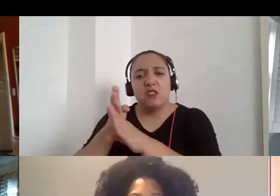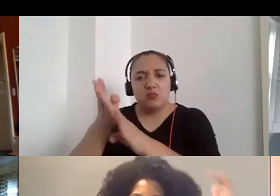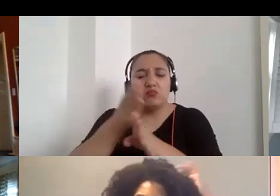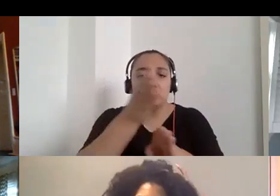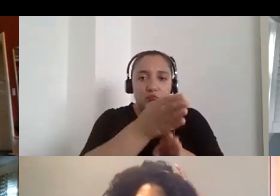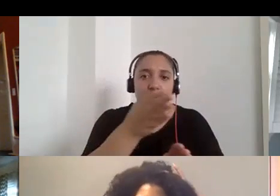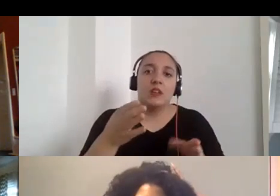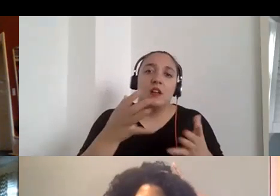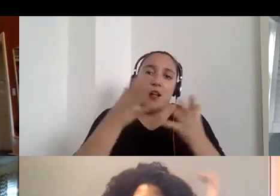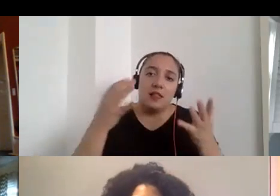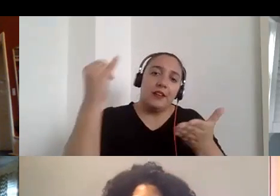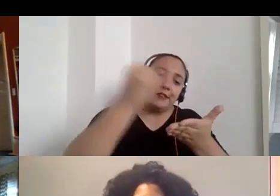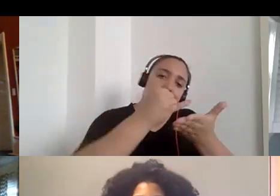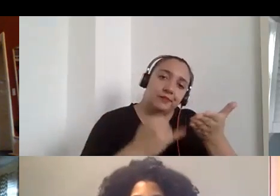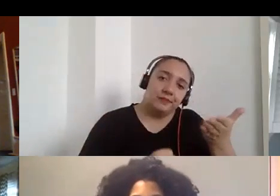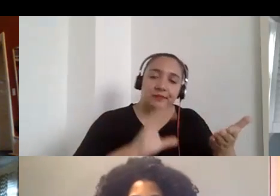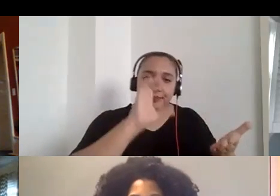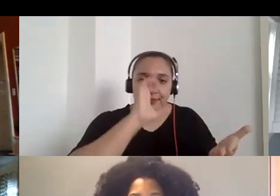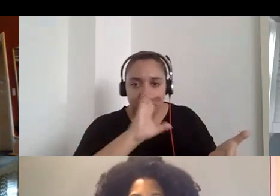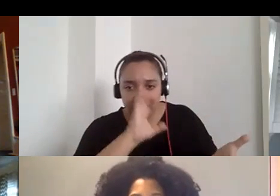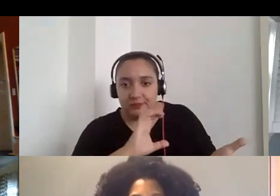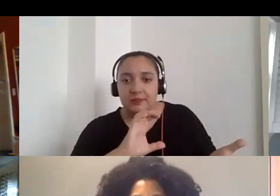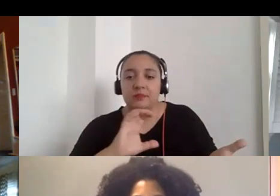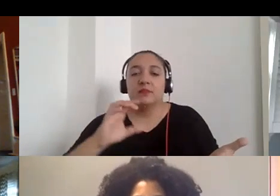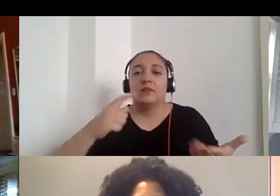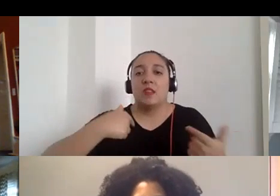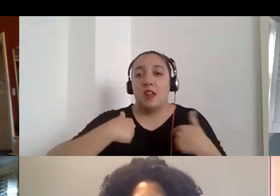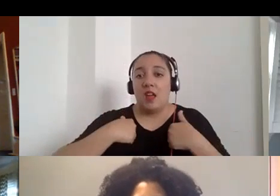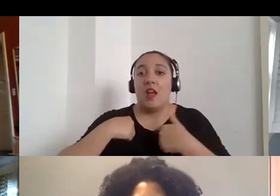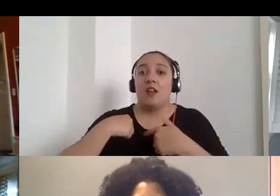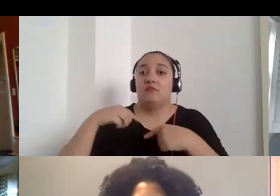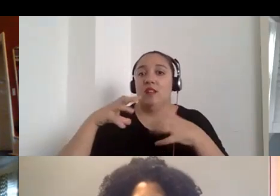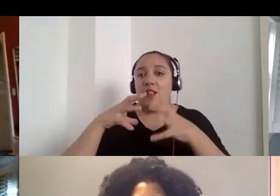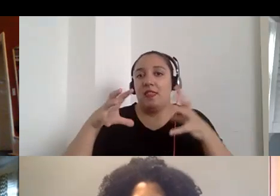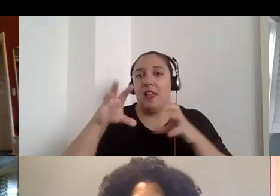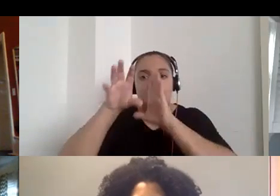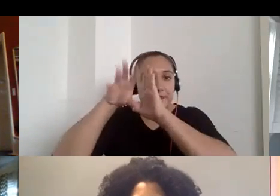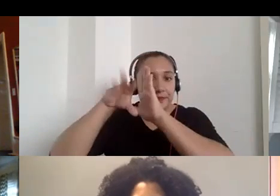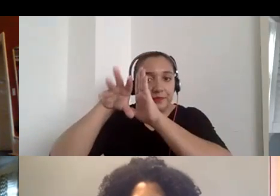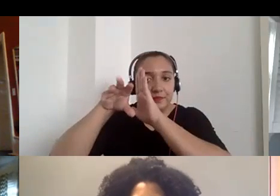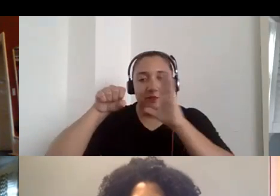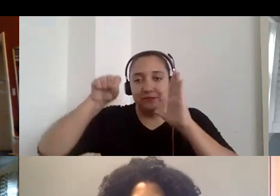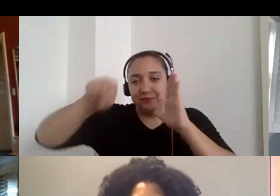and microphones and put them on my body and make music with my bone sounds.